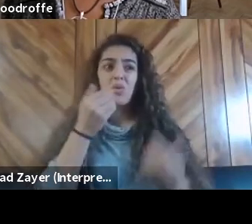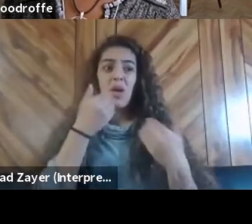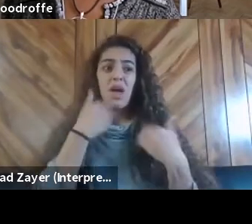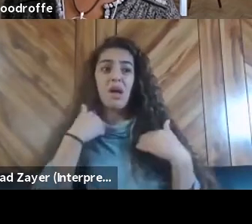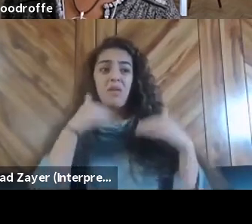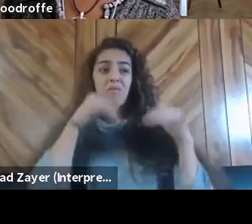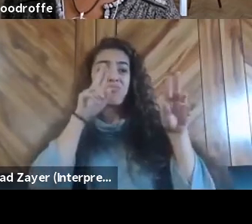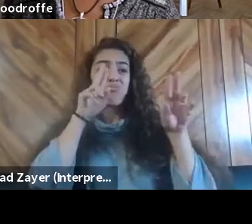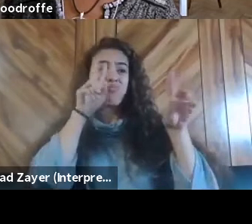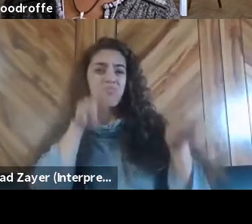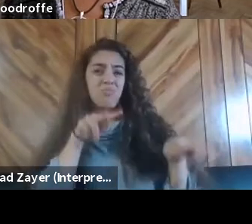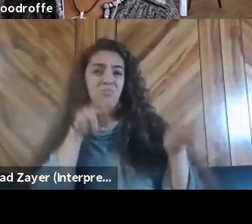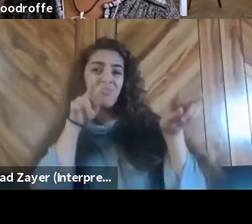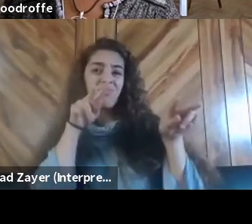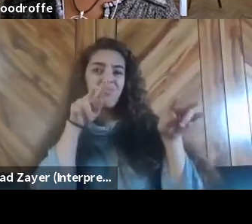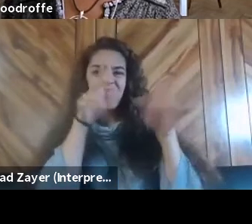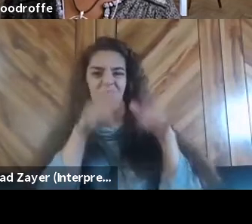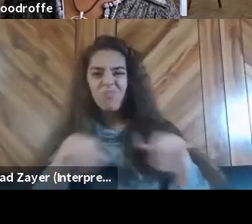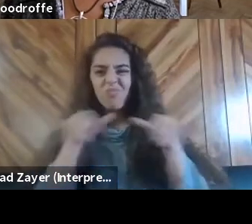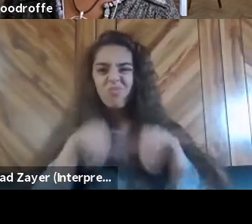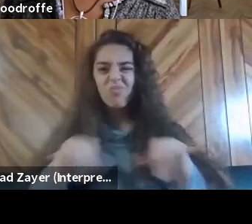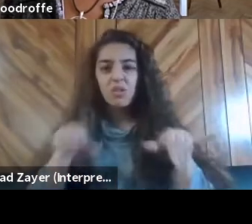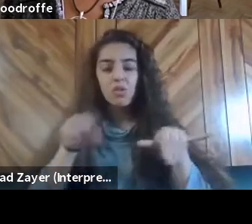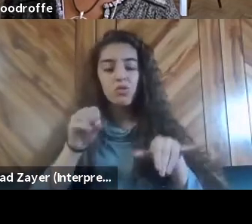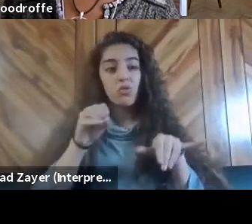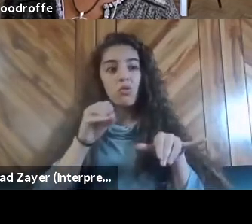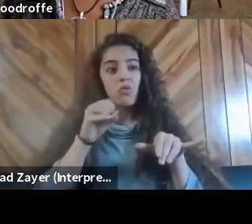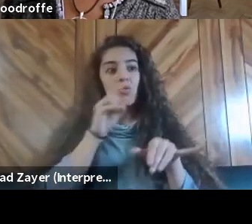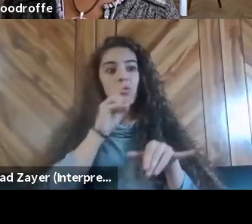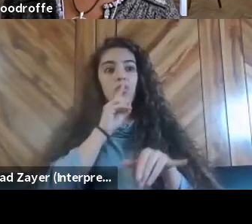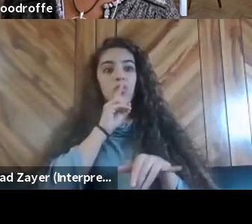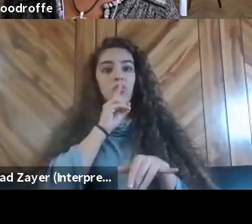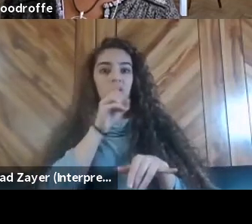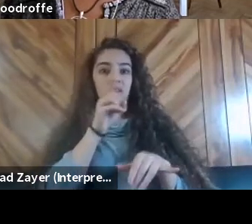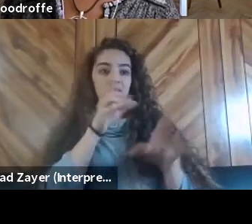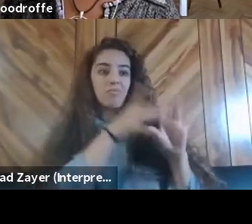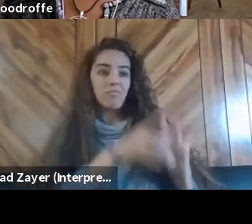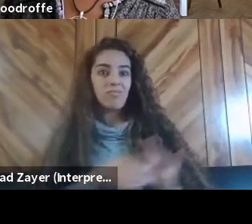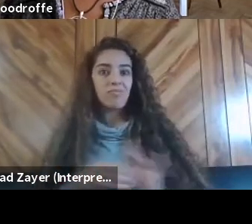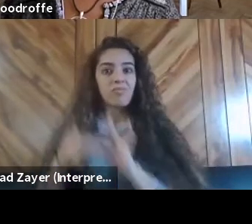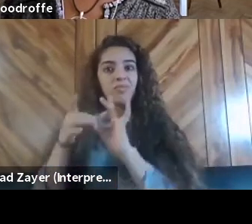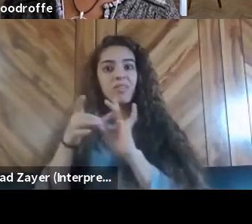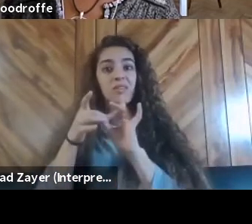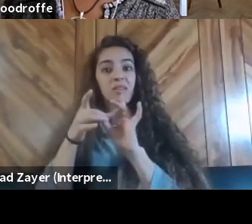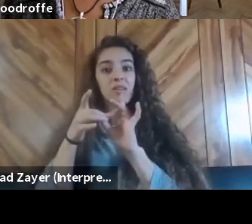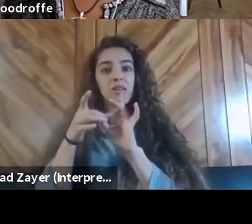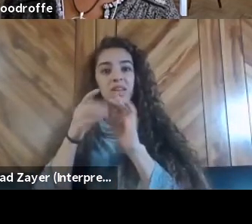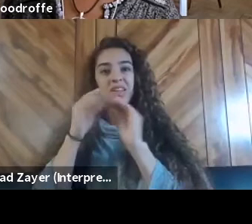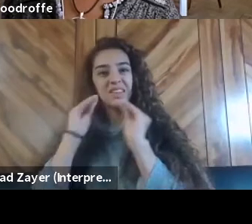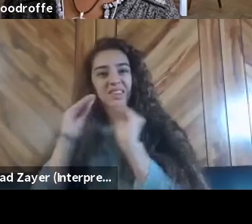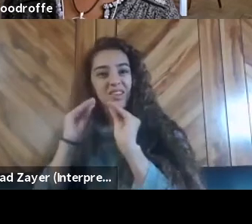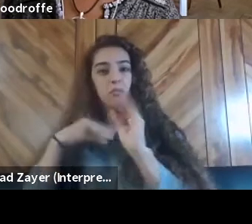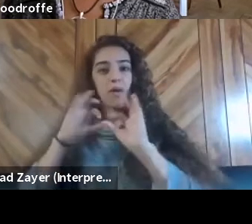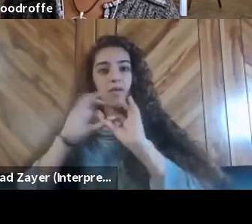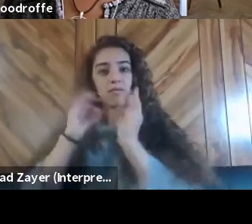community and within our families. And so it was about educating my family and my extended family about what is